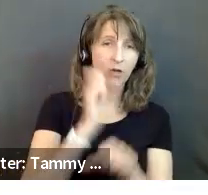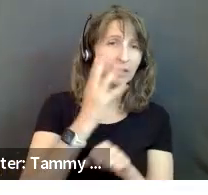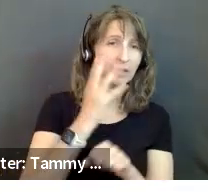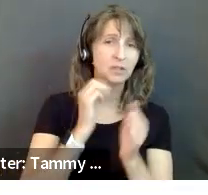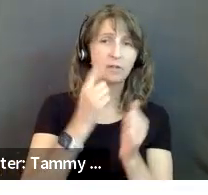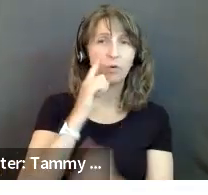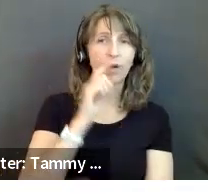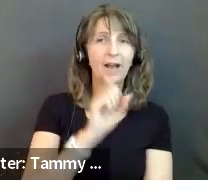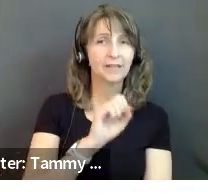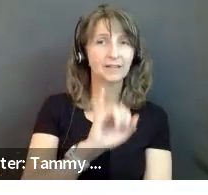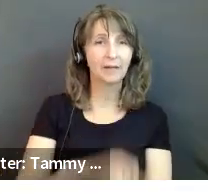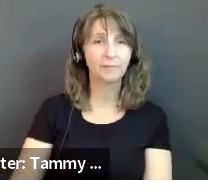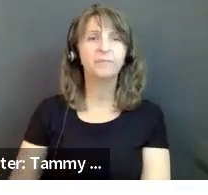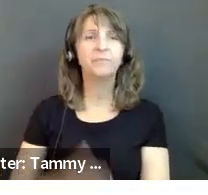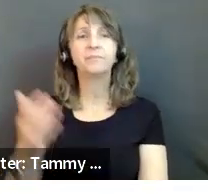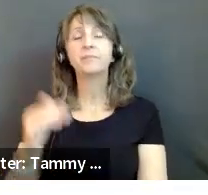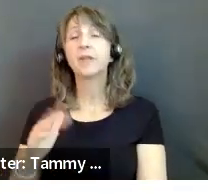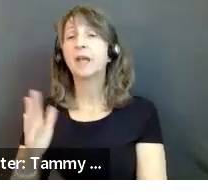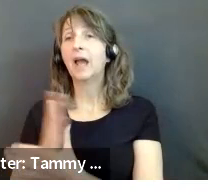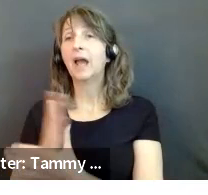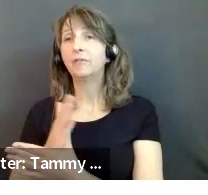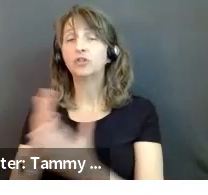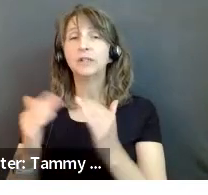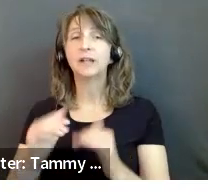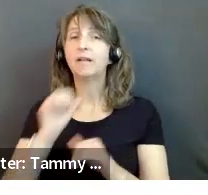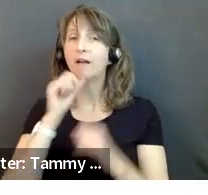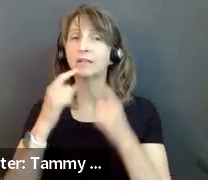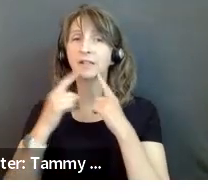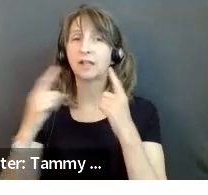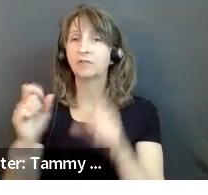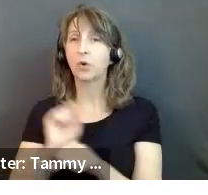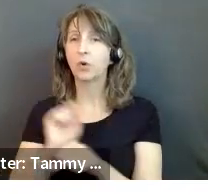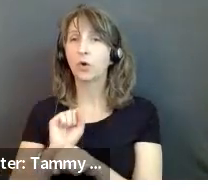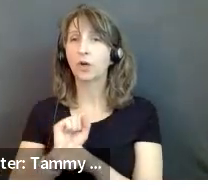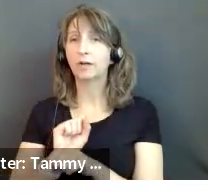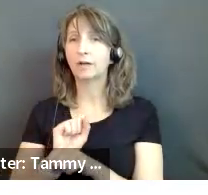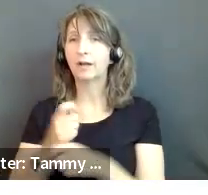There's averaging and unsuccessful work.